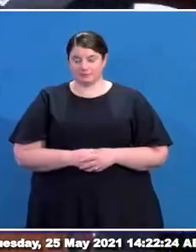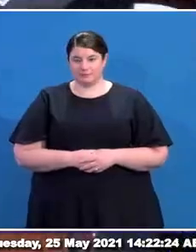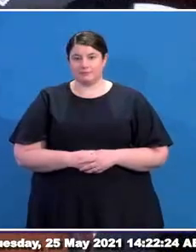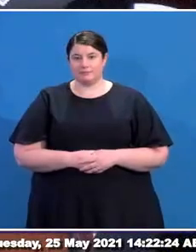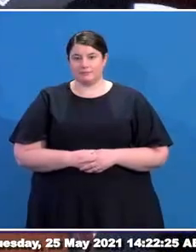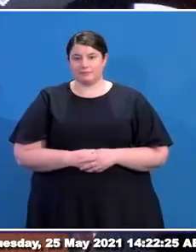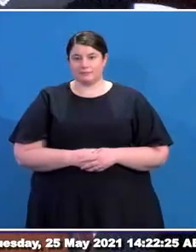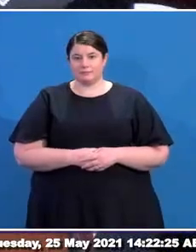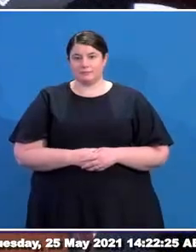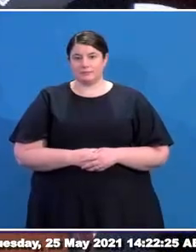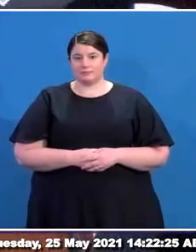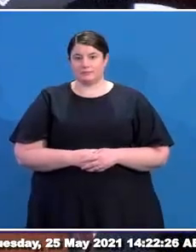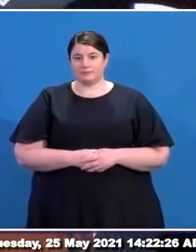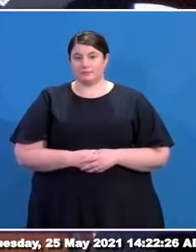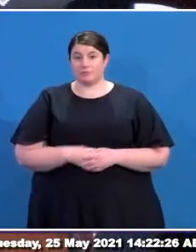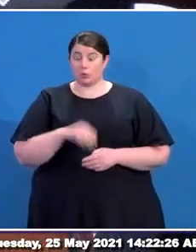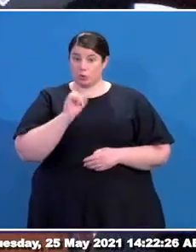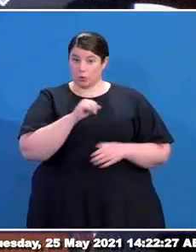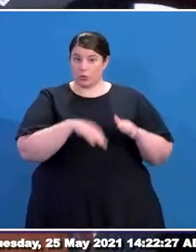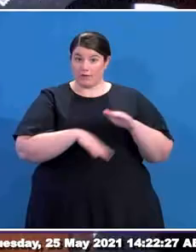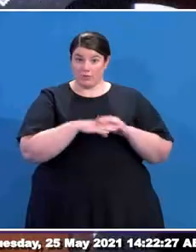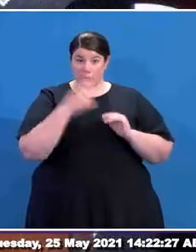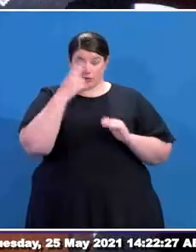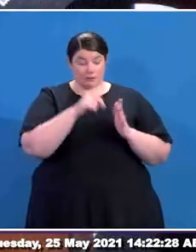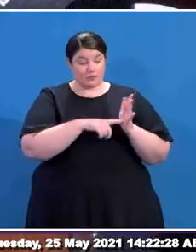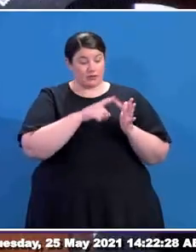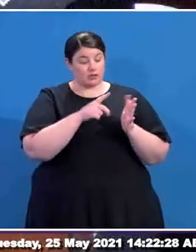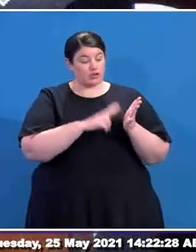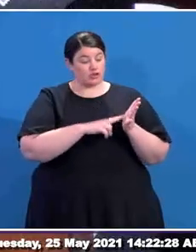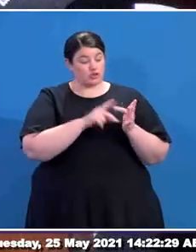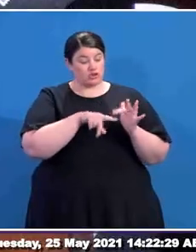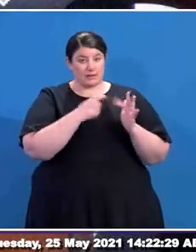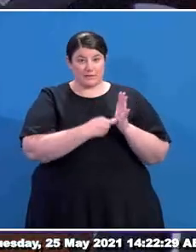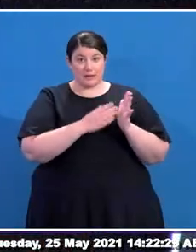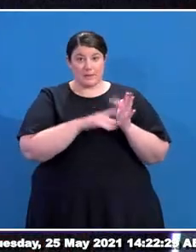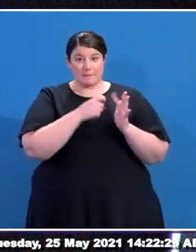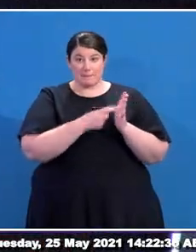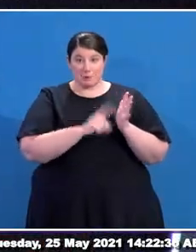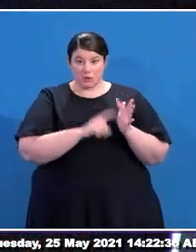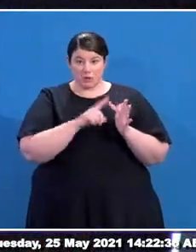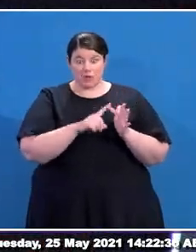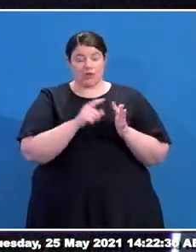Your full name is Jennifer Merle Piaud? That's correct.